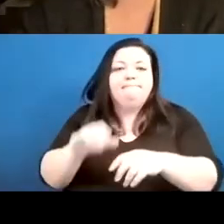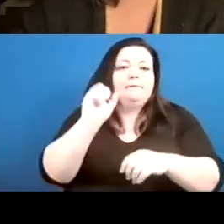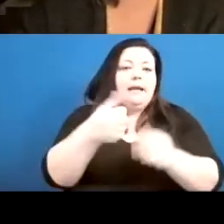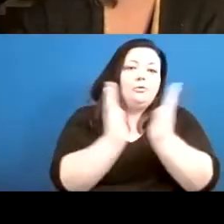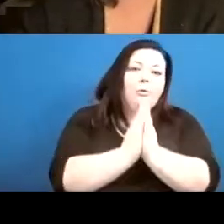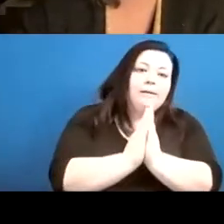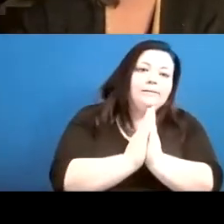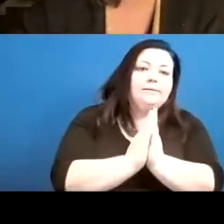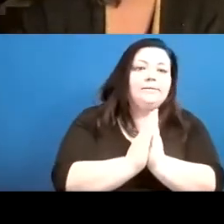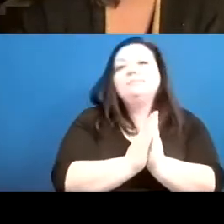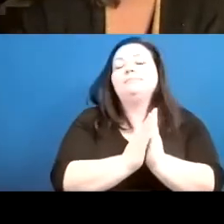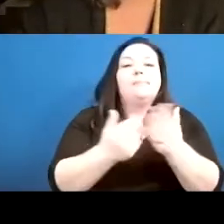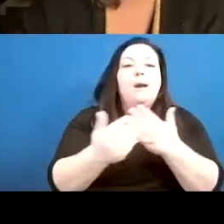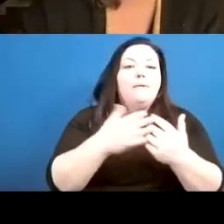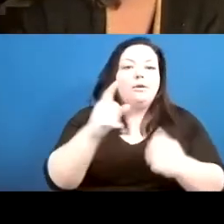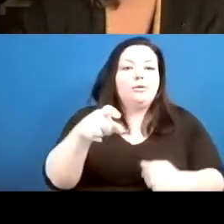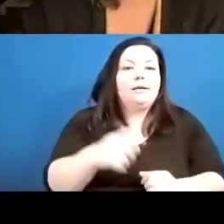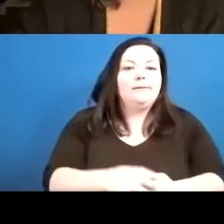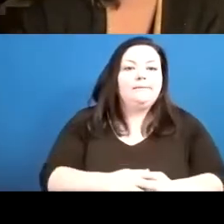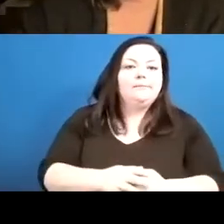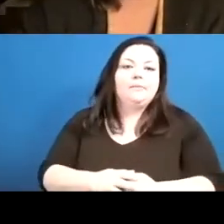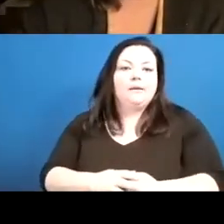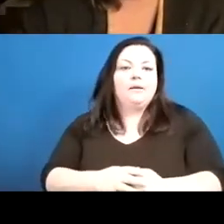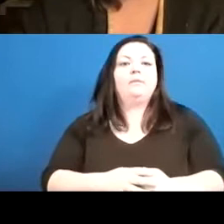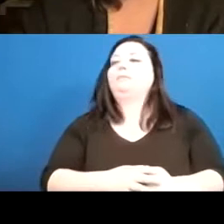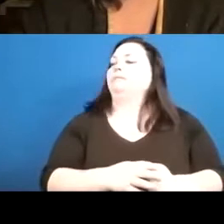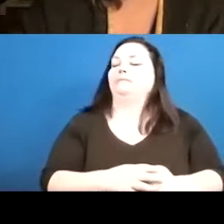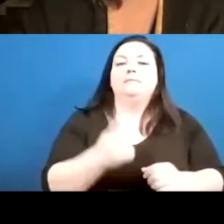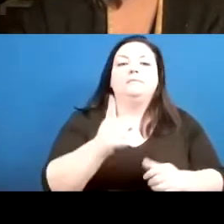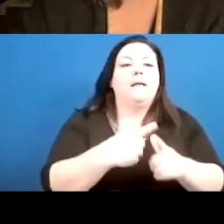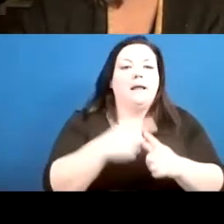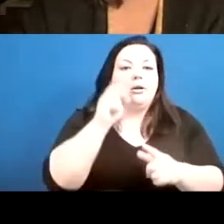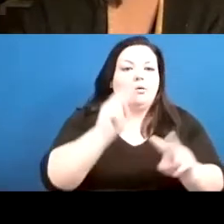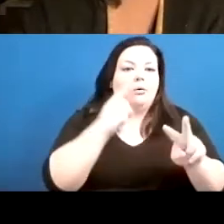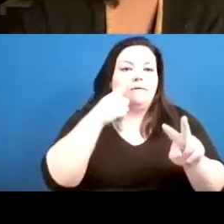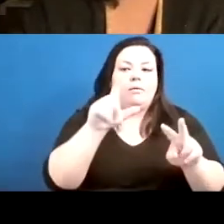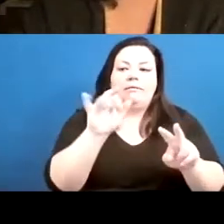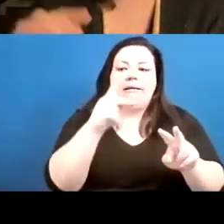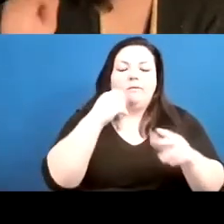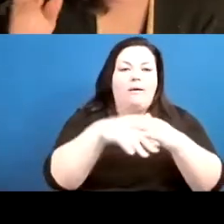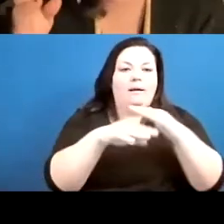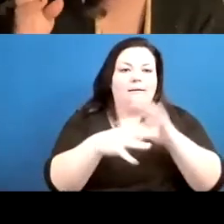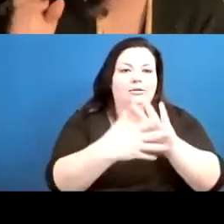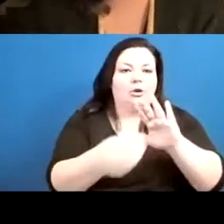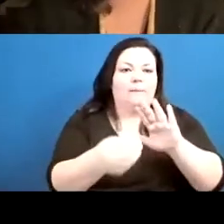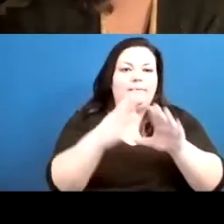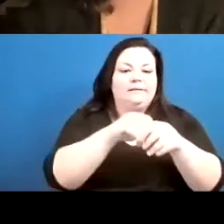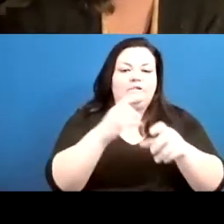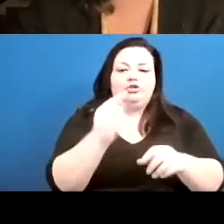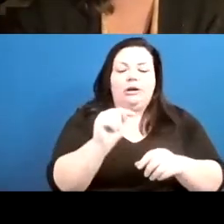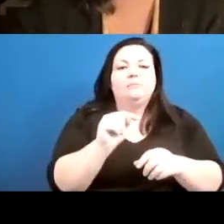as you need, and then look for links to access copies in the chat. We'll also have a feedback form that we'll provide you with in the chat.